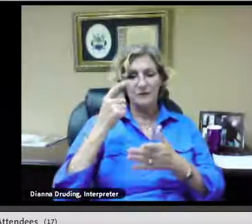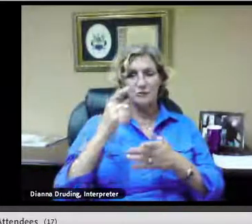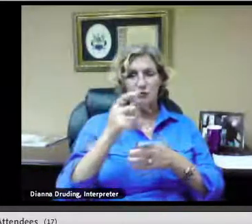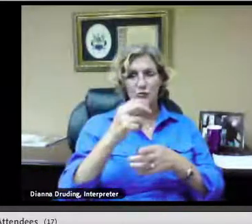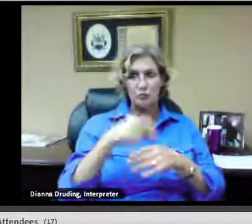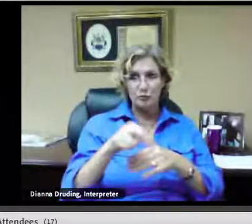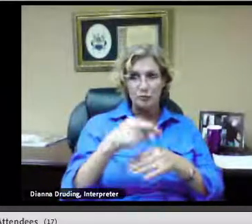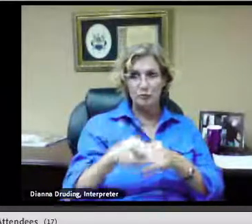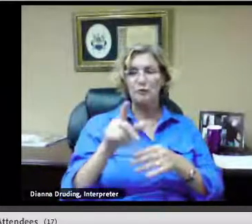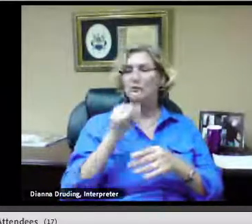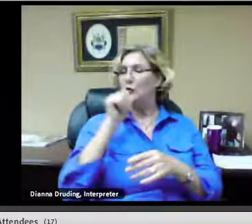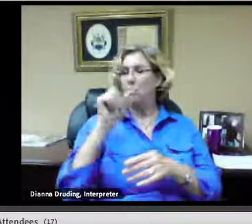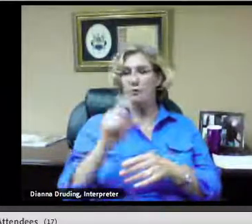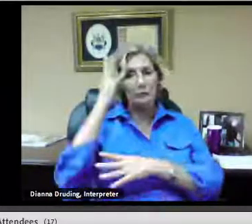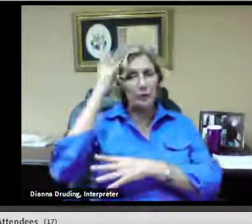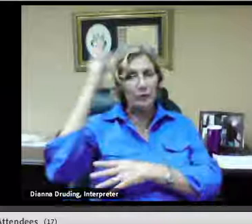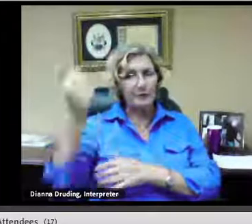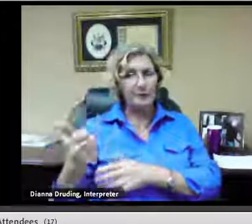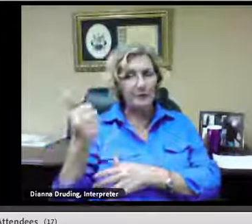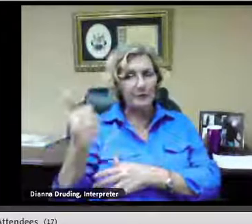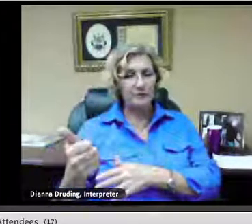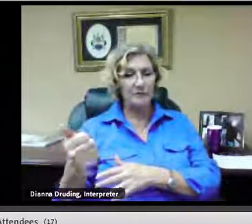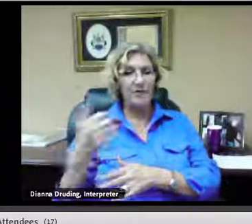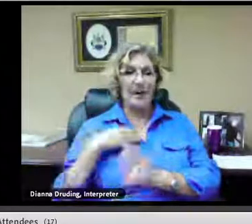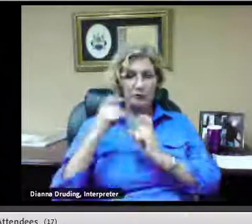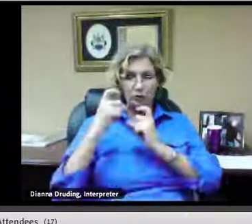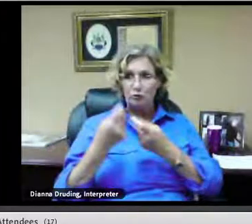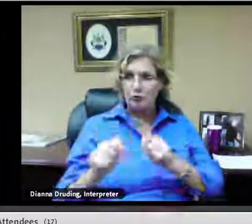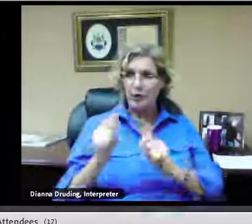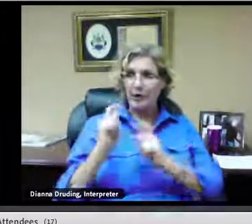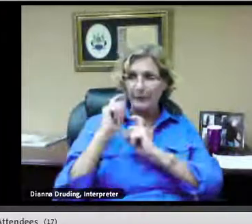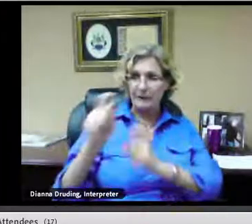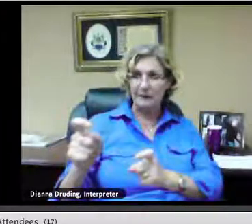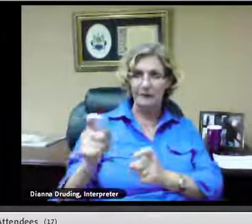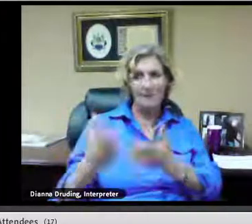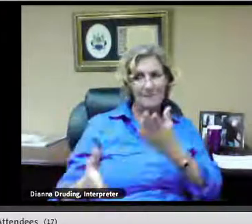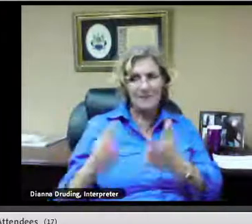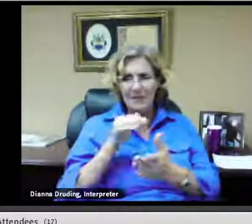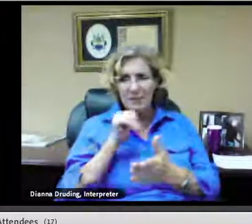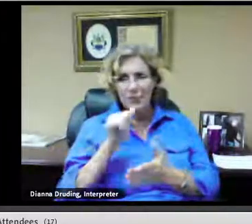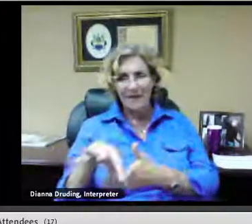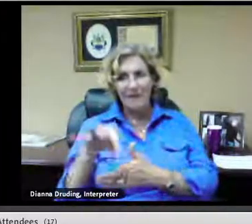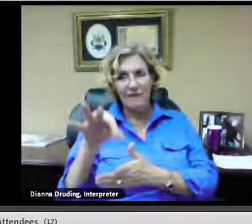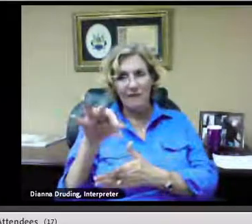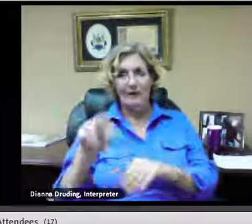in your normal wonderful experience of, you know, being able to find the resources that you need.